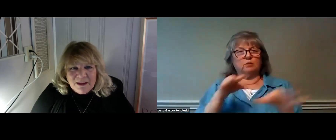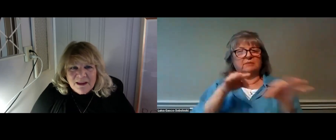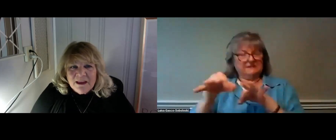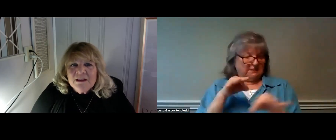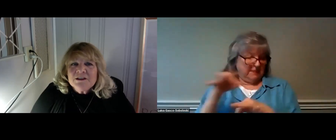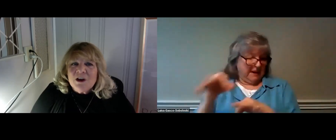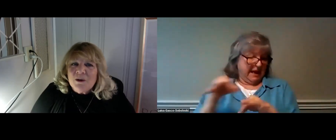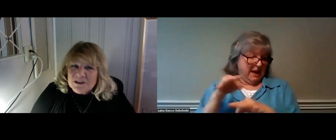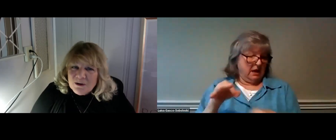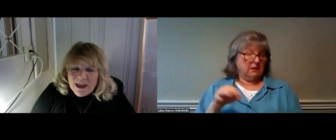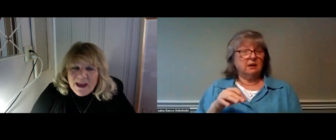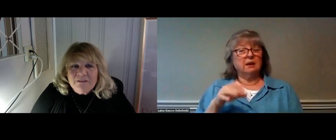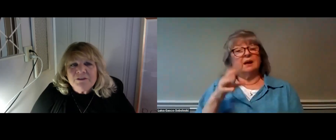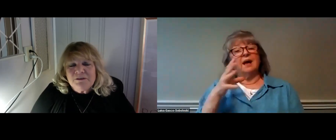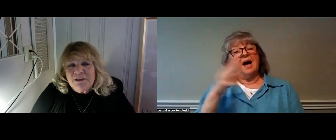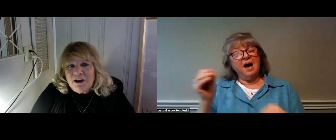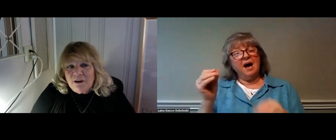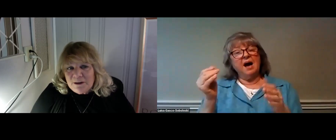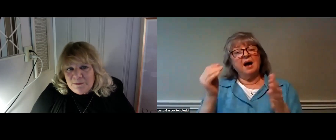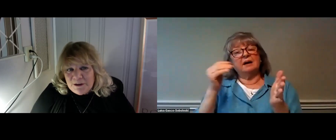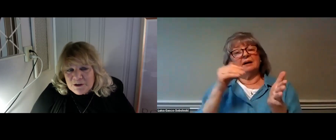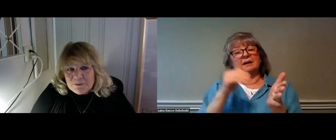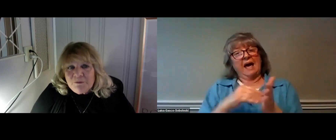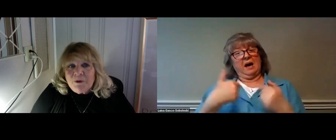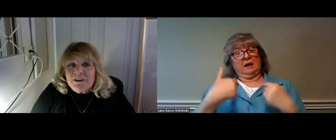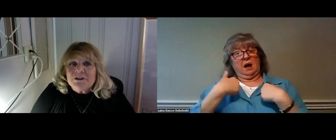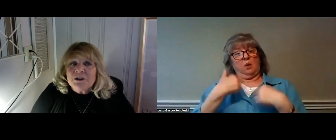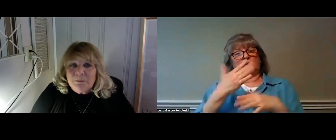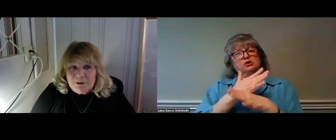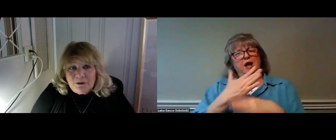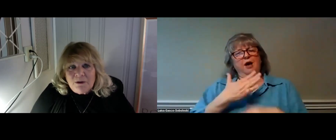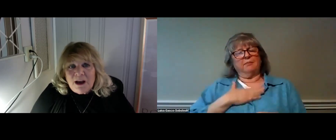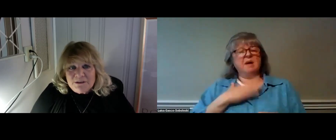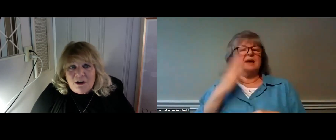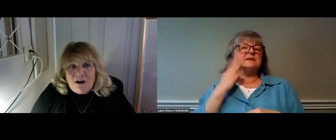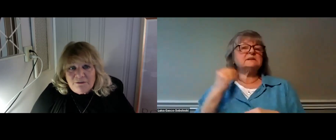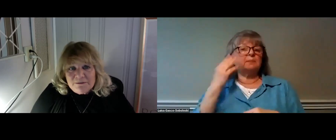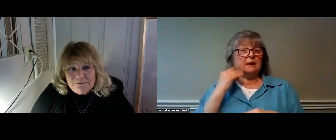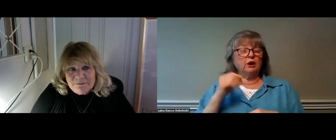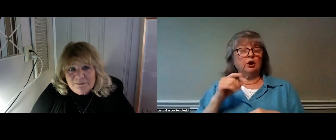So, it's okay for the VRI to be used before the interpreter arrives, often.